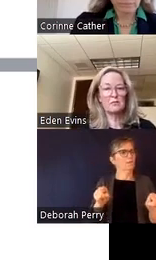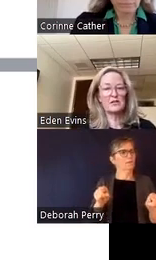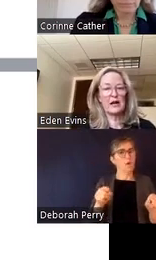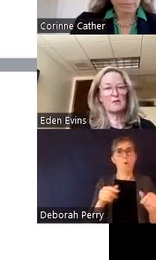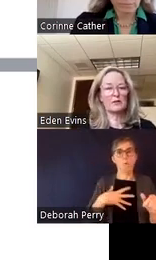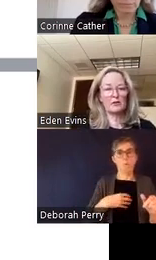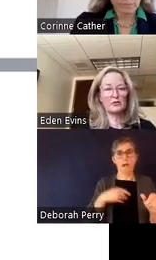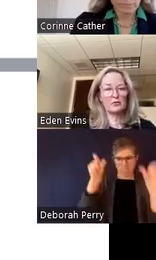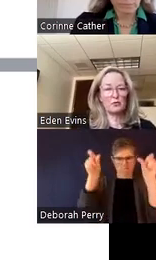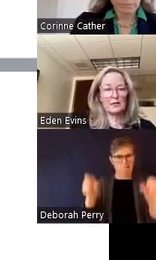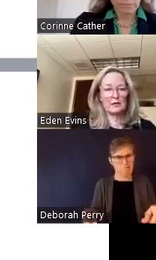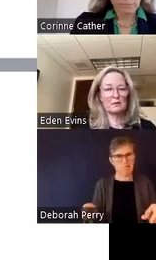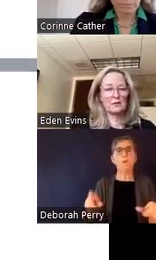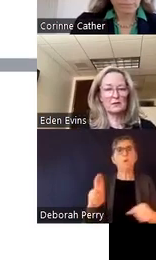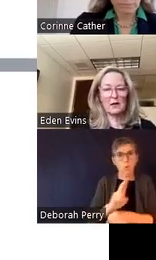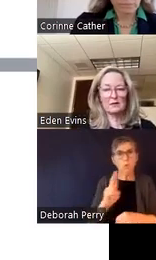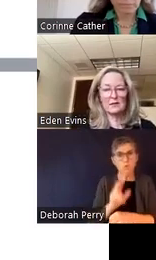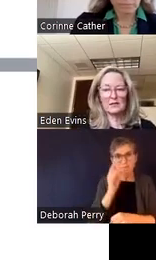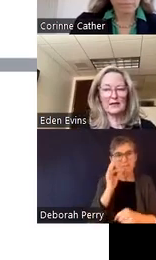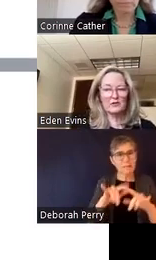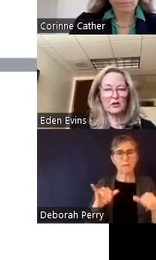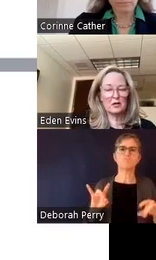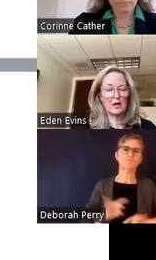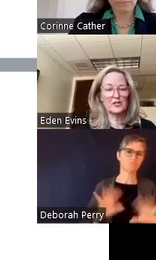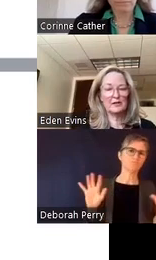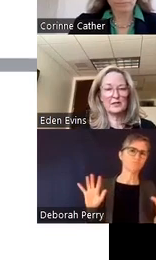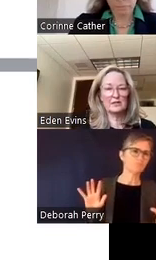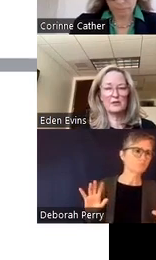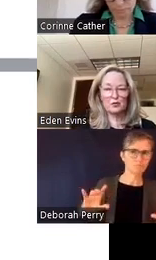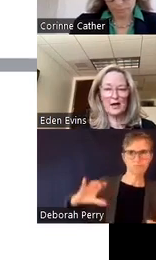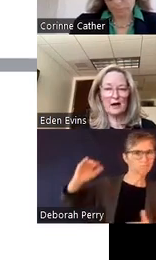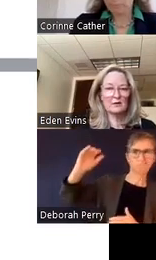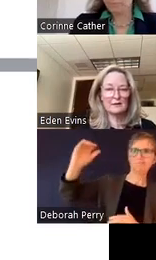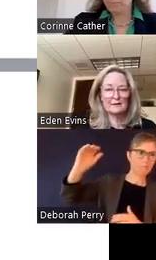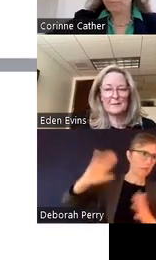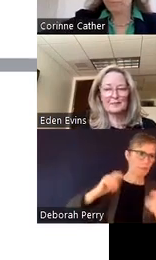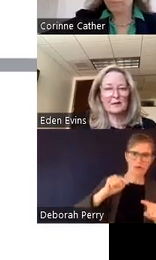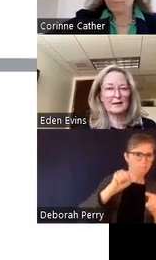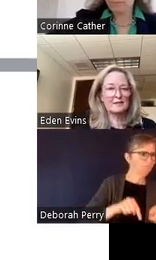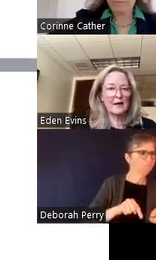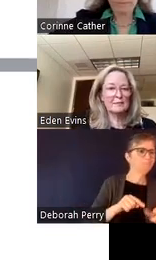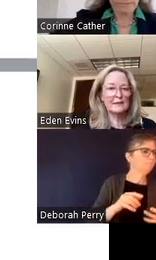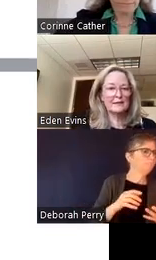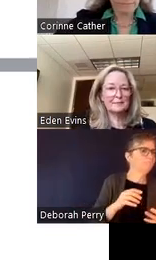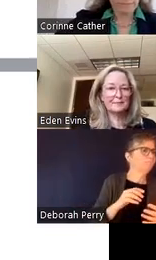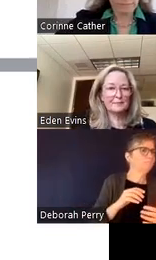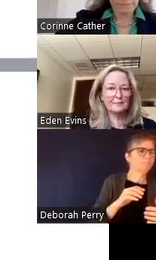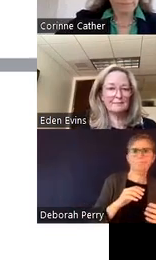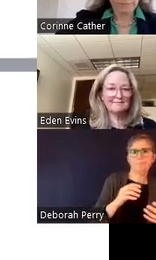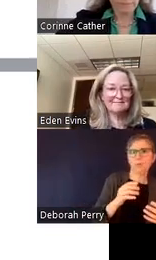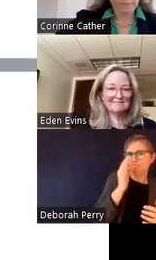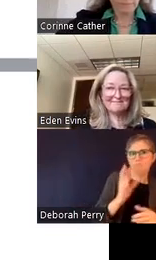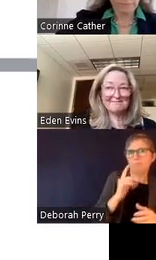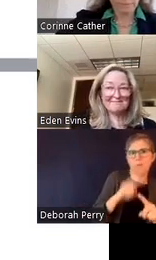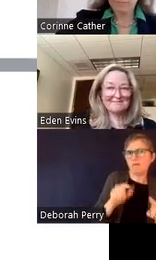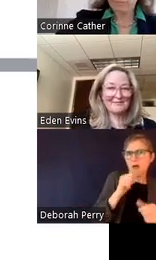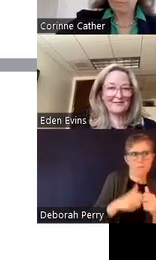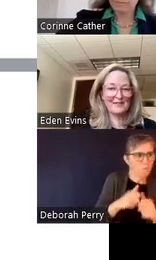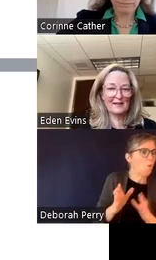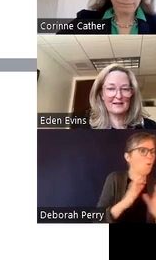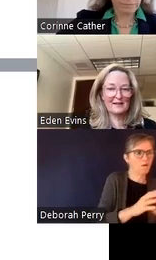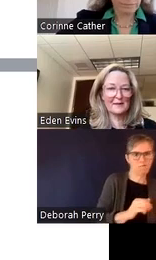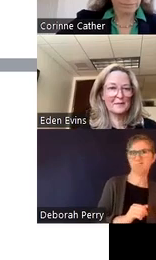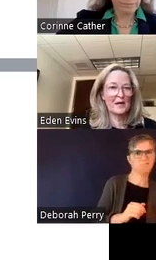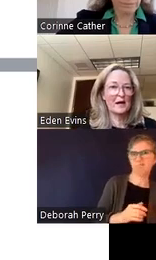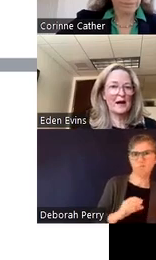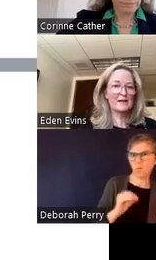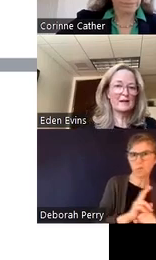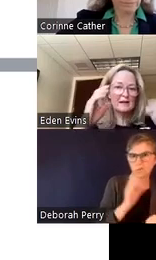much higher amongst those with these psychiatric challenges than those without. Next slide please.